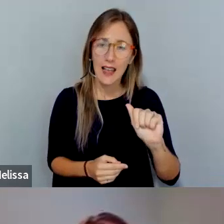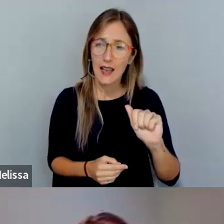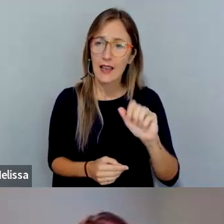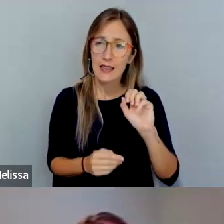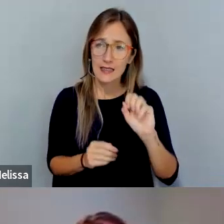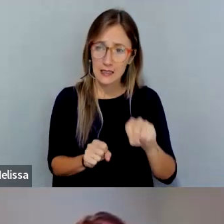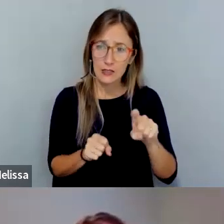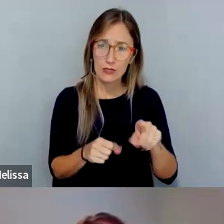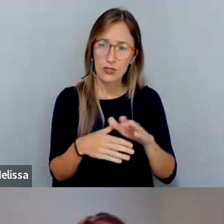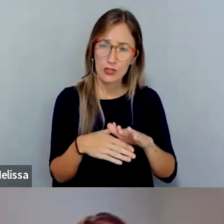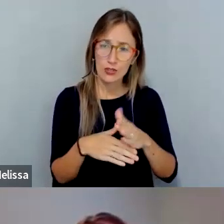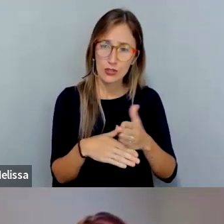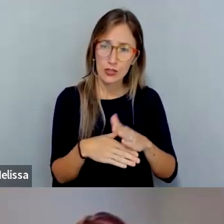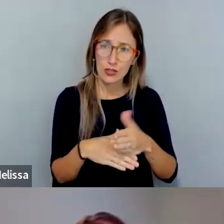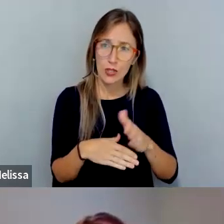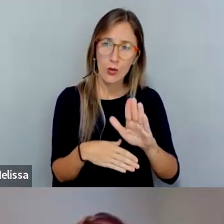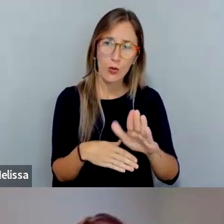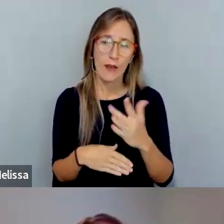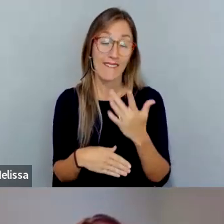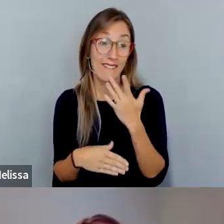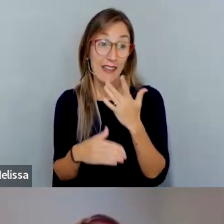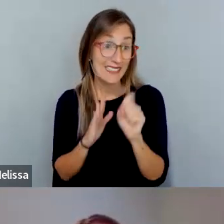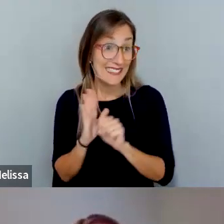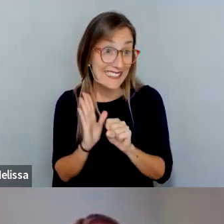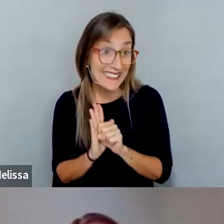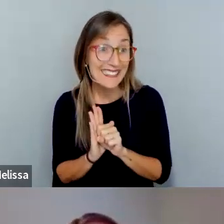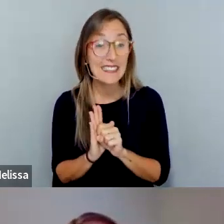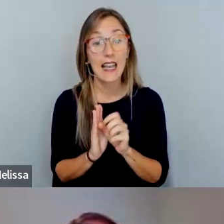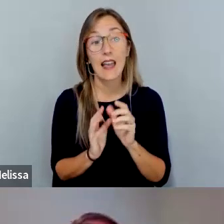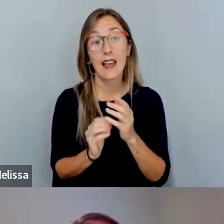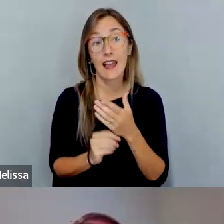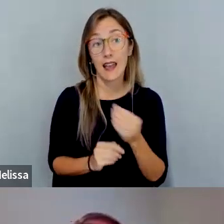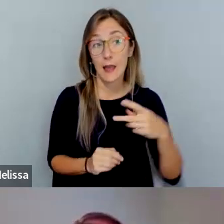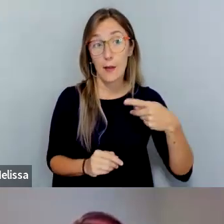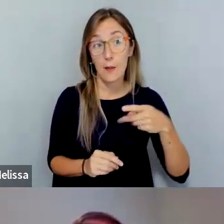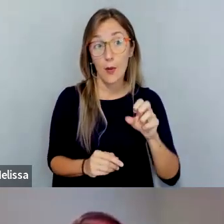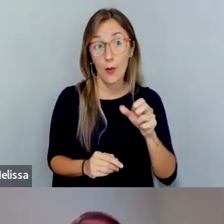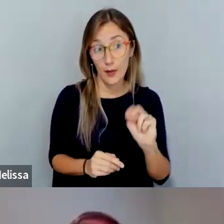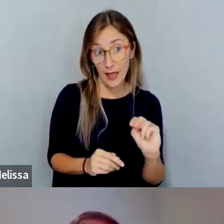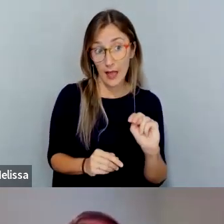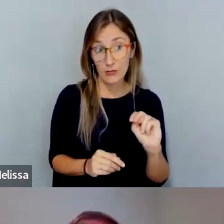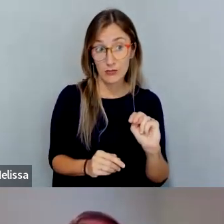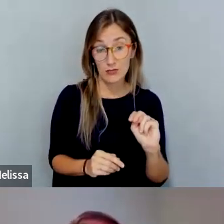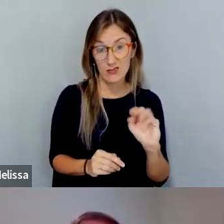and take her somewhere. That's why I am late. I'm sorry for being late. If you are okay. No worries. We are glad you are here.